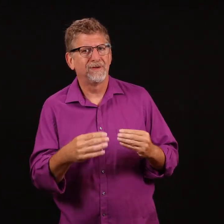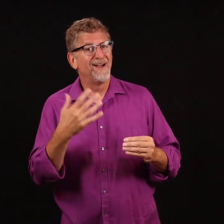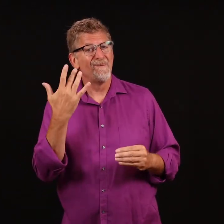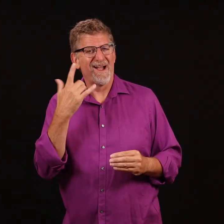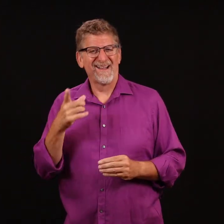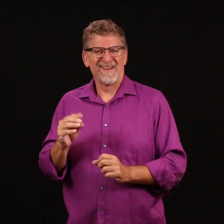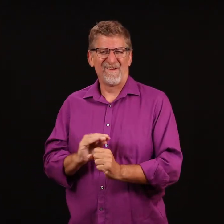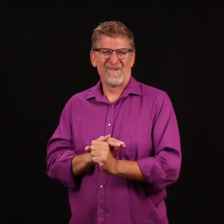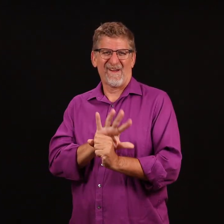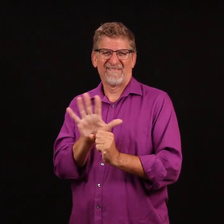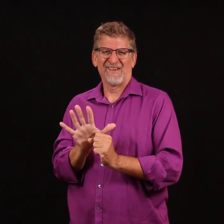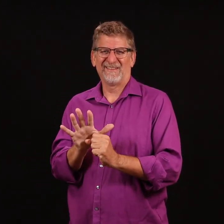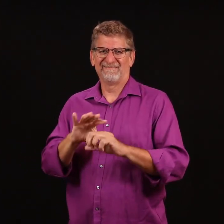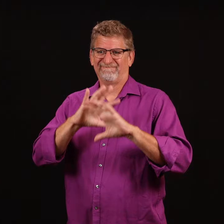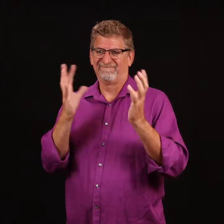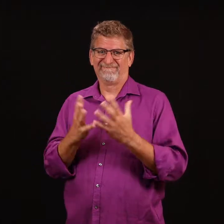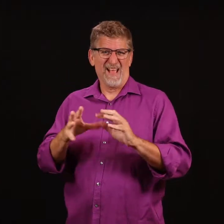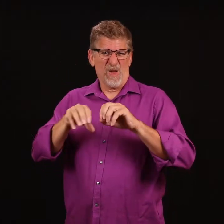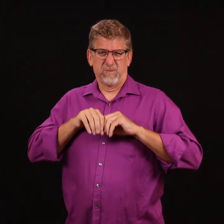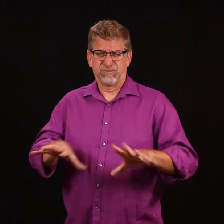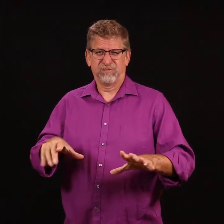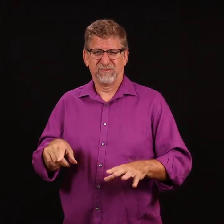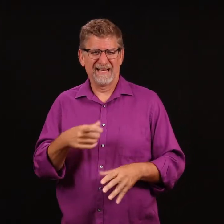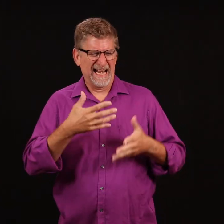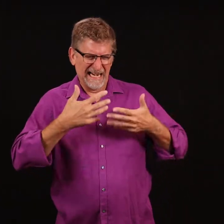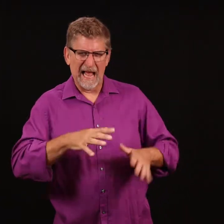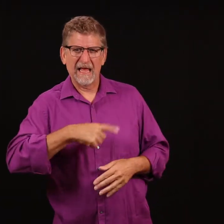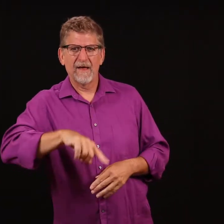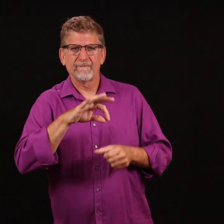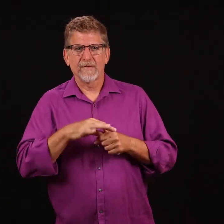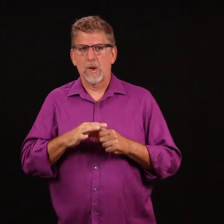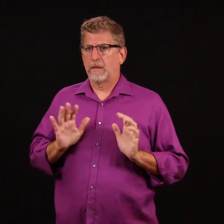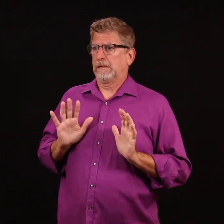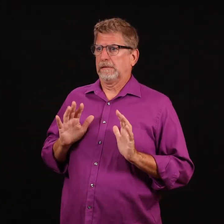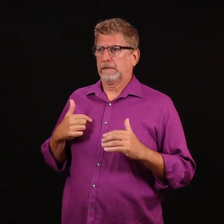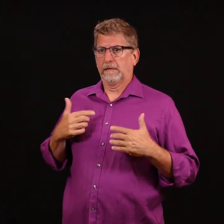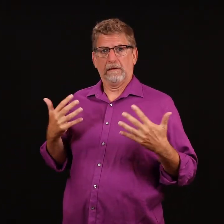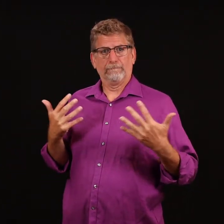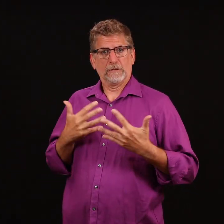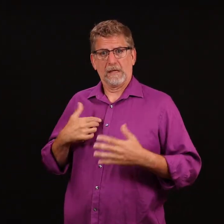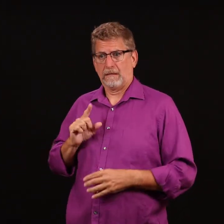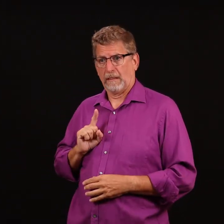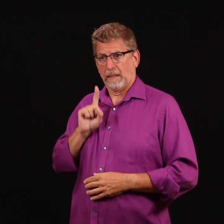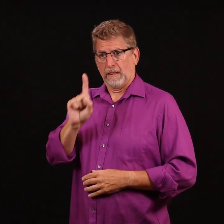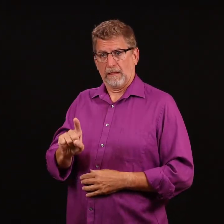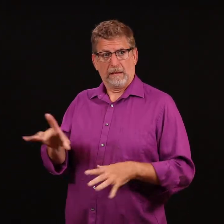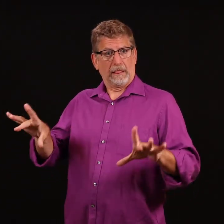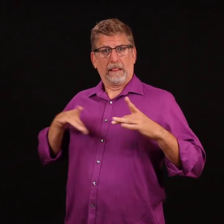a little flexible now because of COVID-19. This global pandemic has left voters afraid to physically go